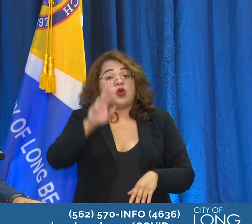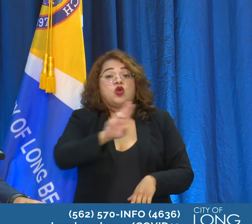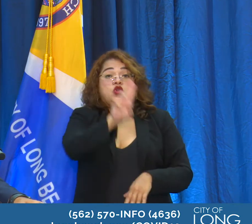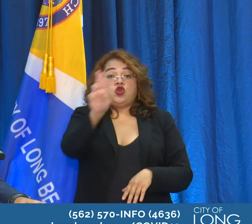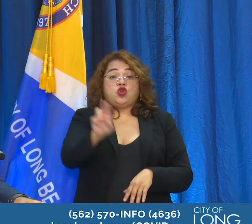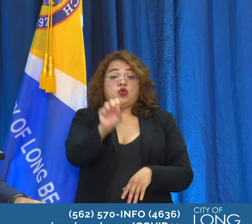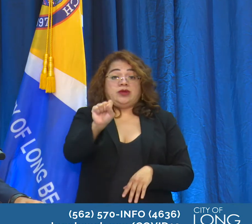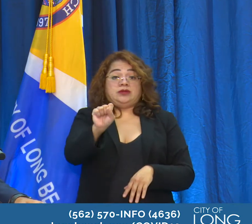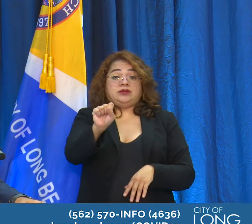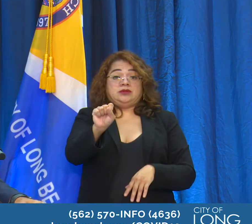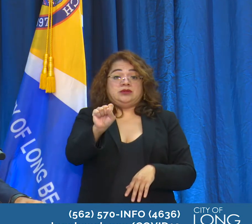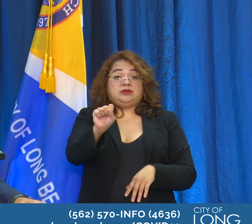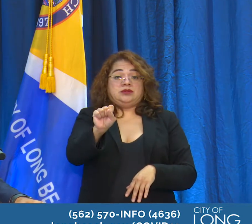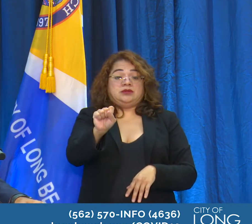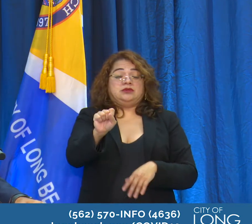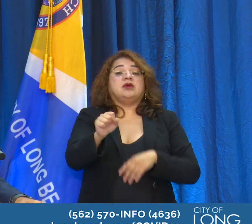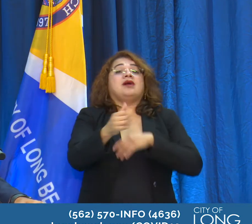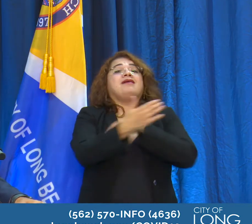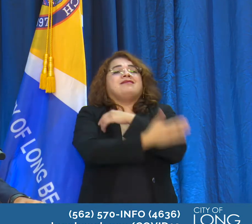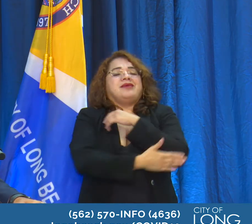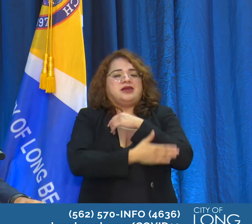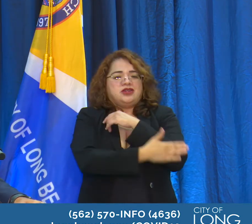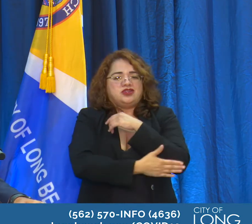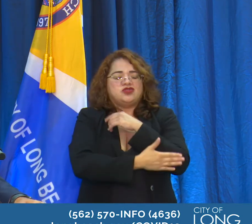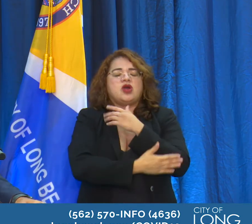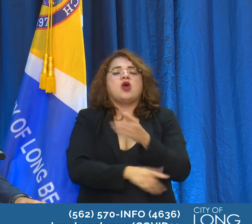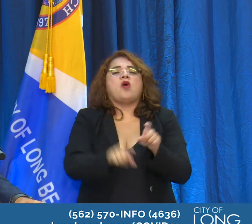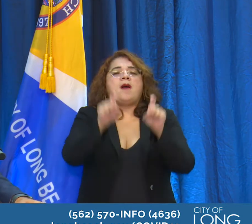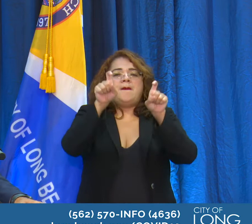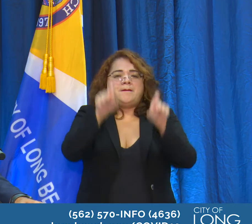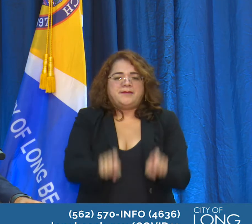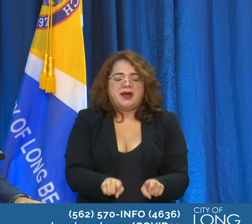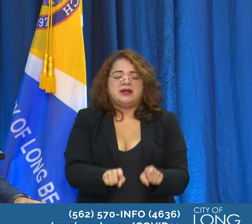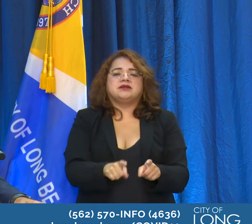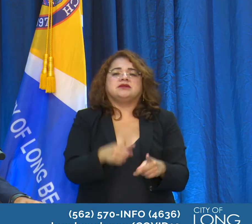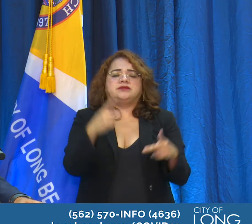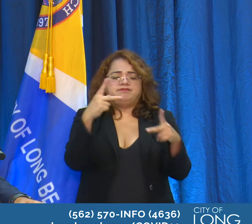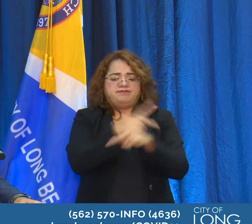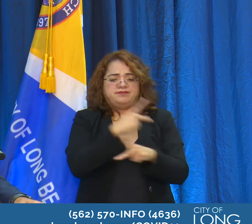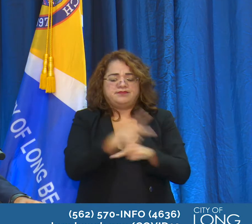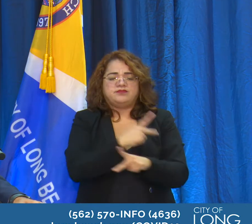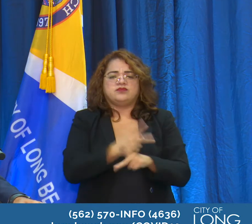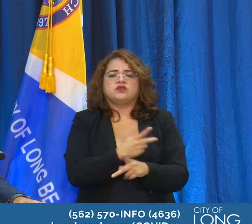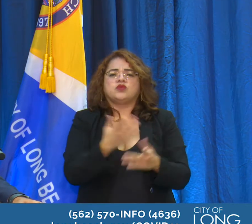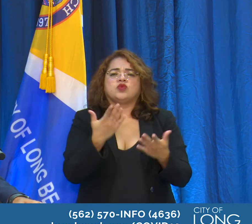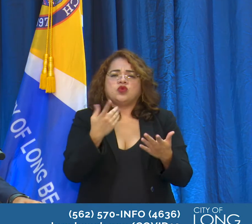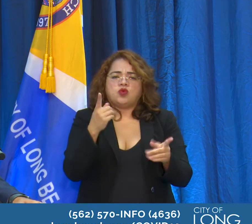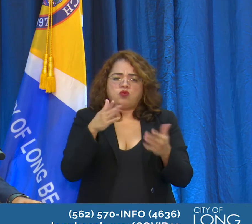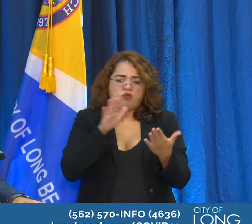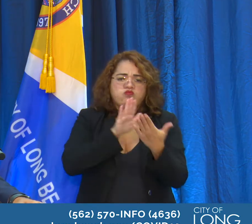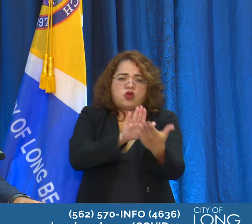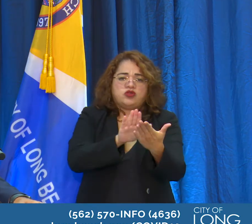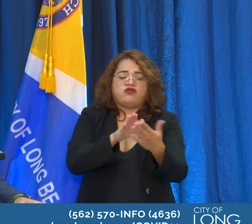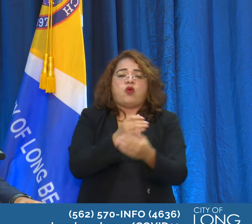than getting right how and when schools get reopened safely. It is not safe to do so right now.